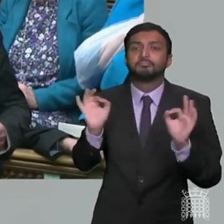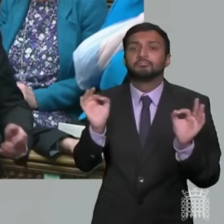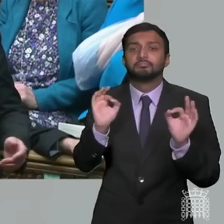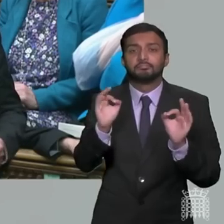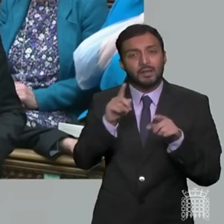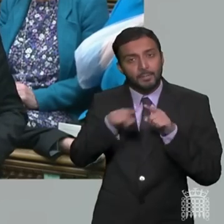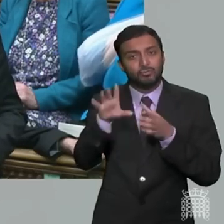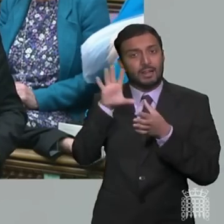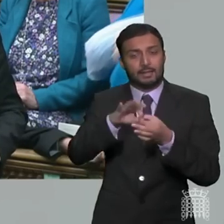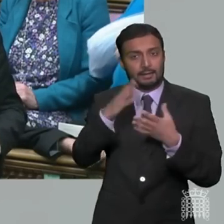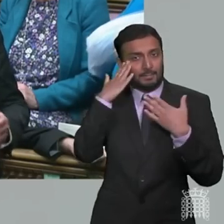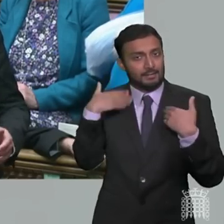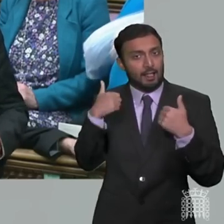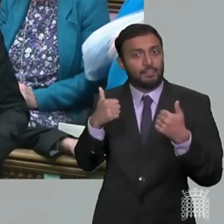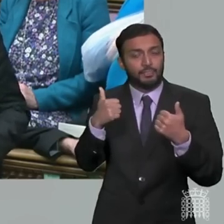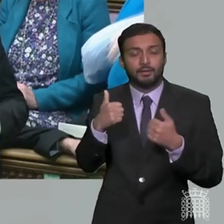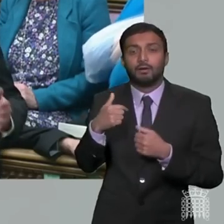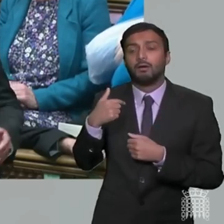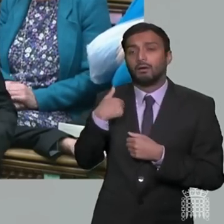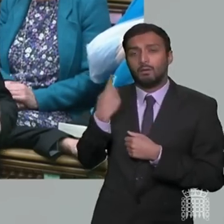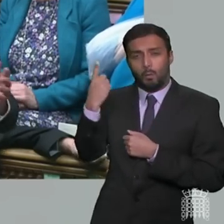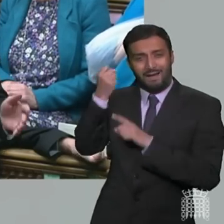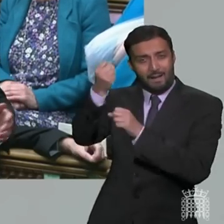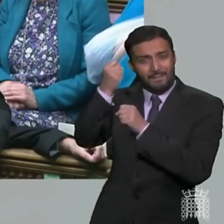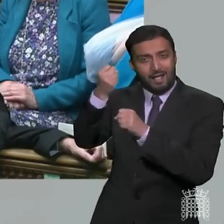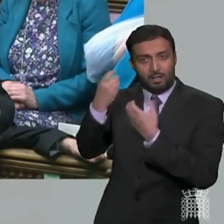Fellow campaigner James Starkie and I were delighted when the Prime Minister, who was